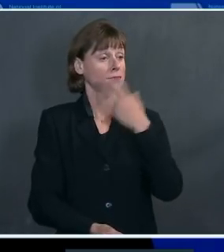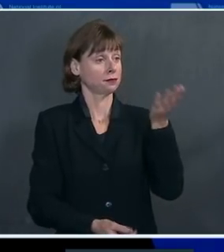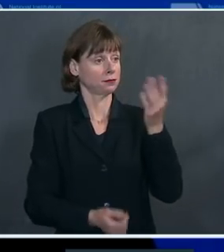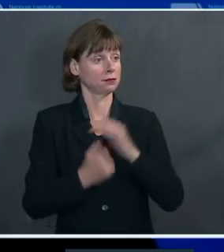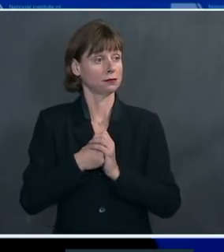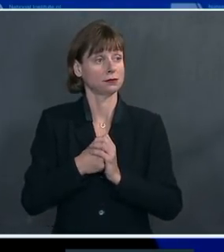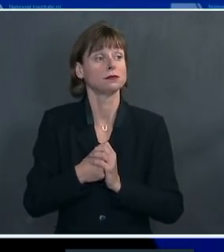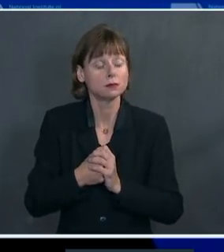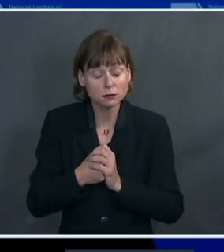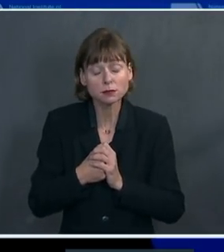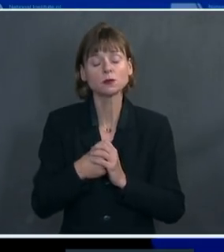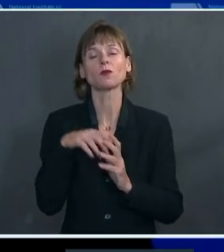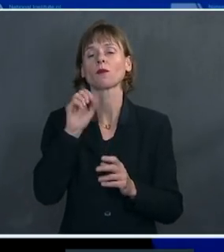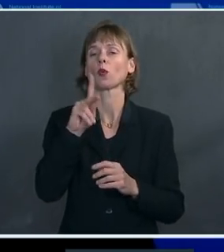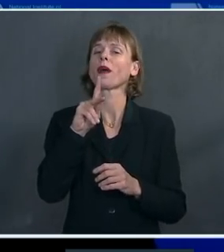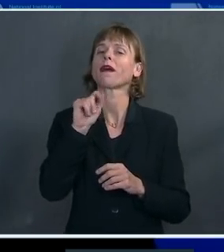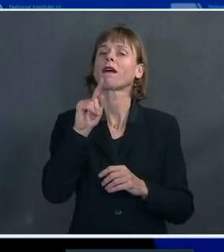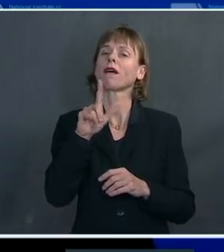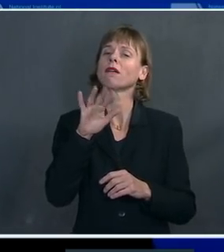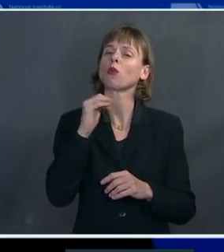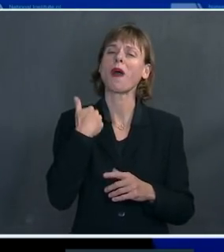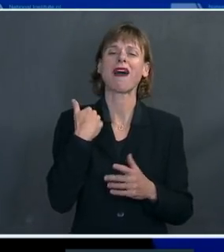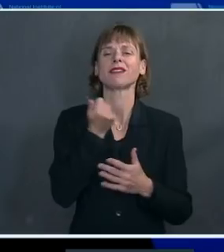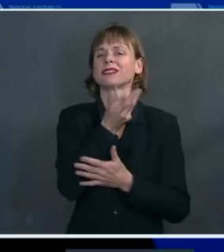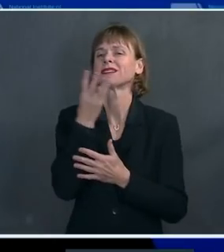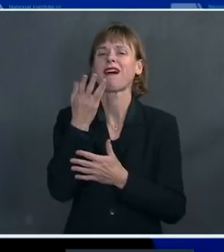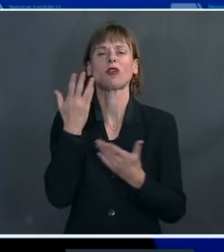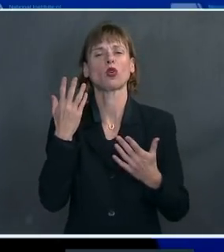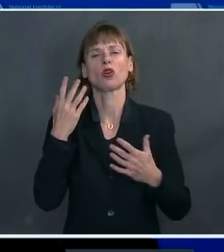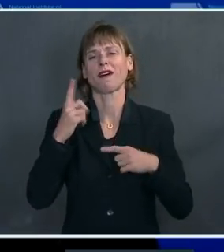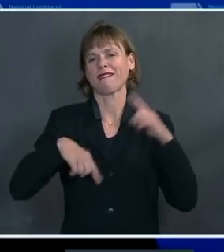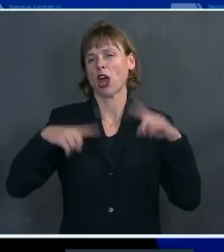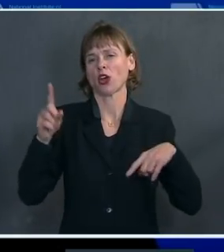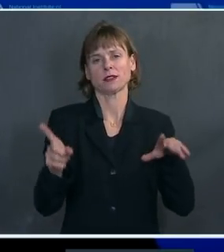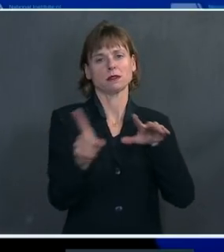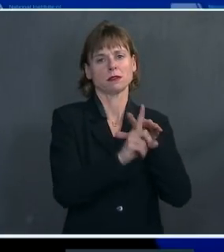Dr. Fauci: Well, Kaitlan, there a number of variants that we're concerned about and one